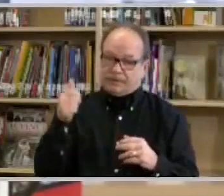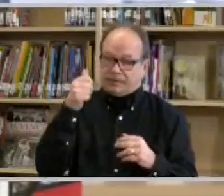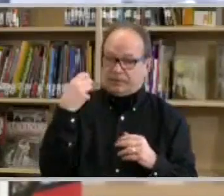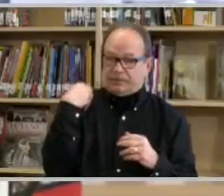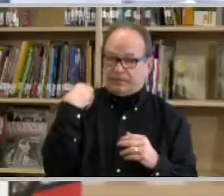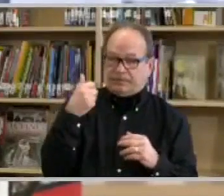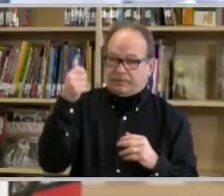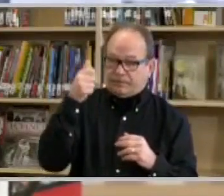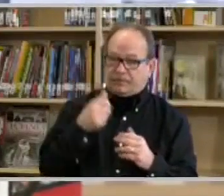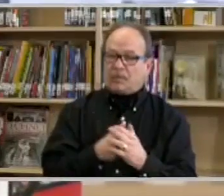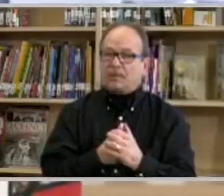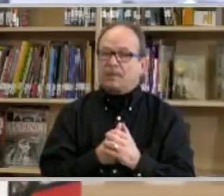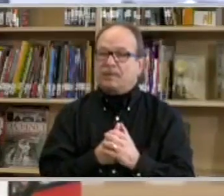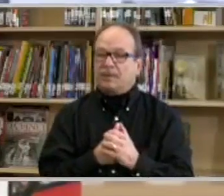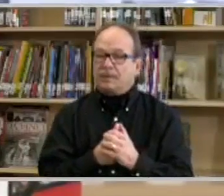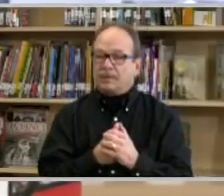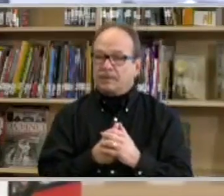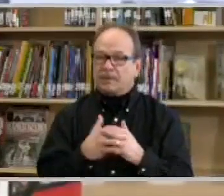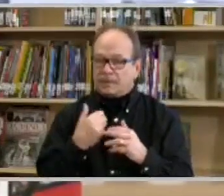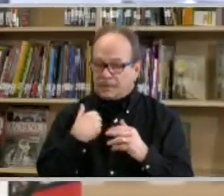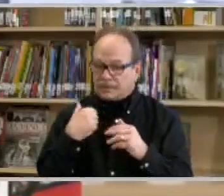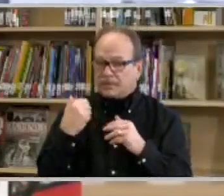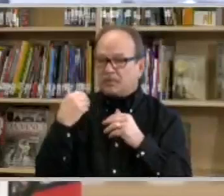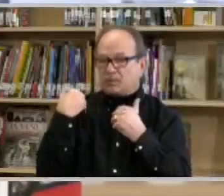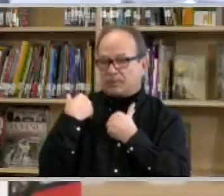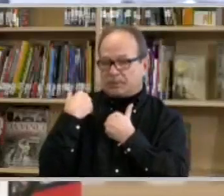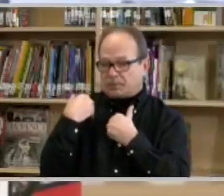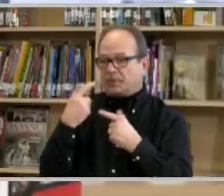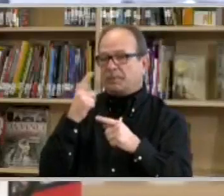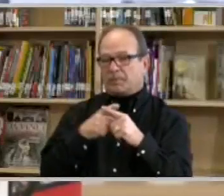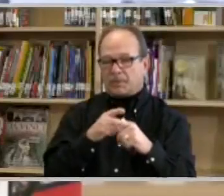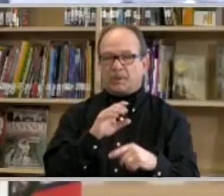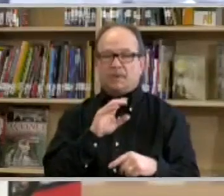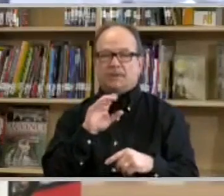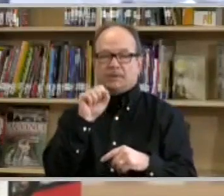POLICE CHIEF AND ALL THE COMMAND